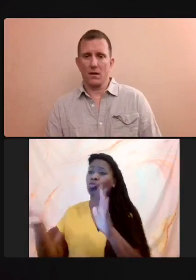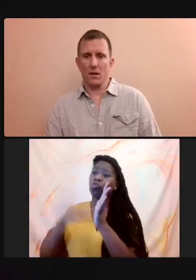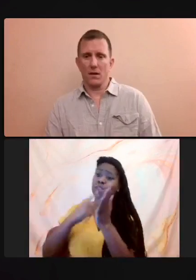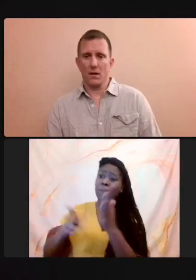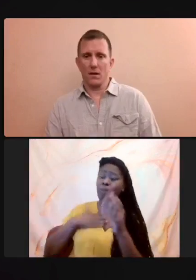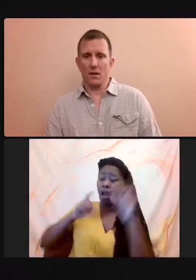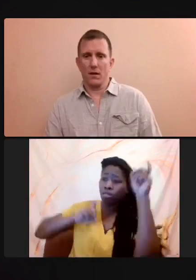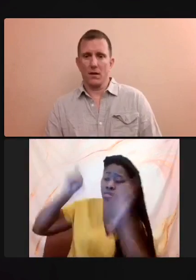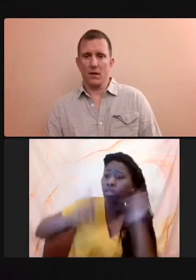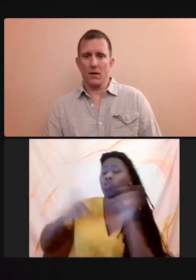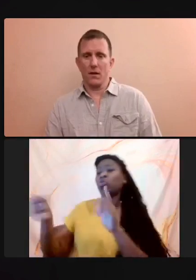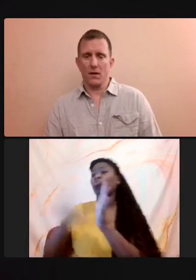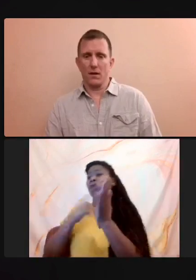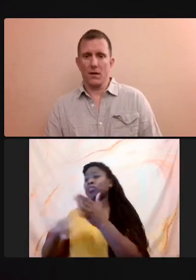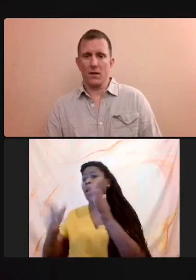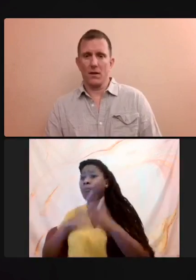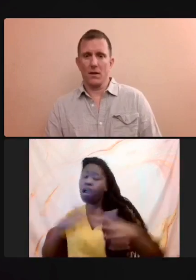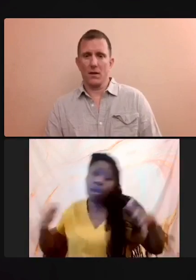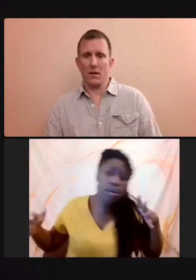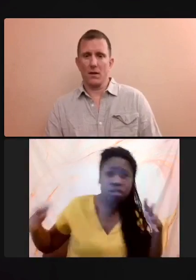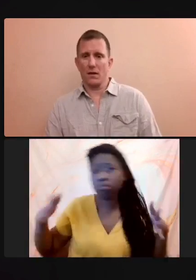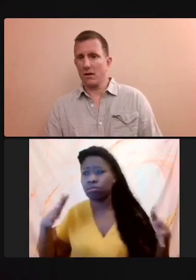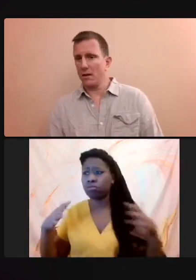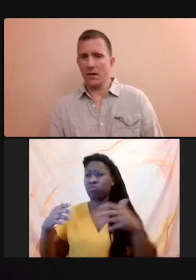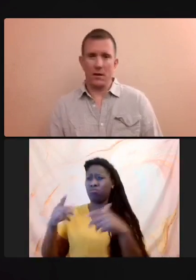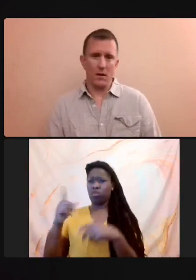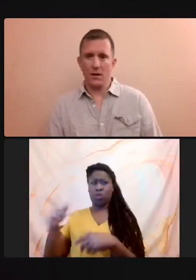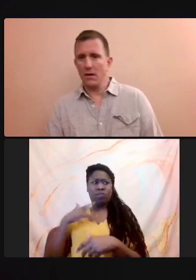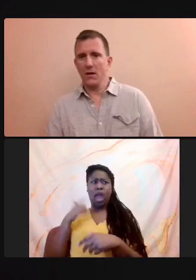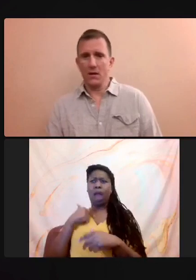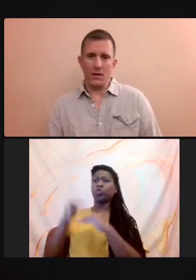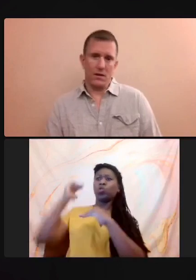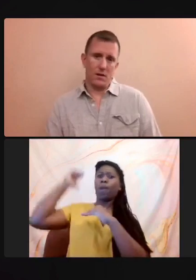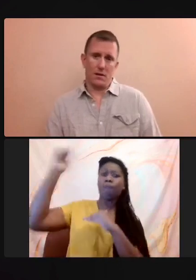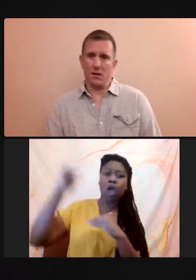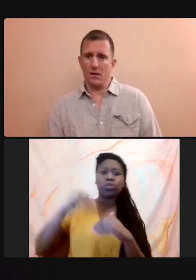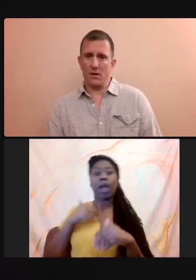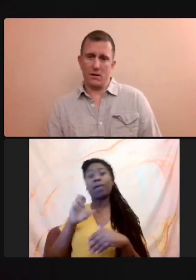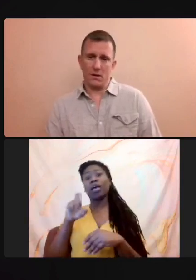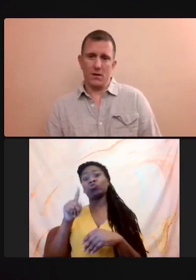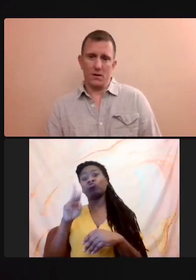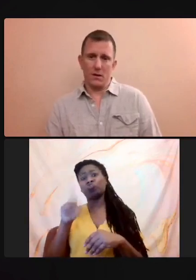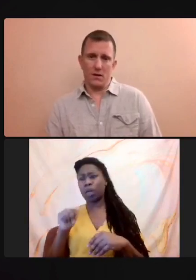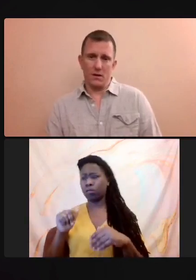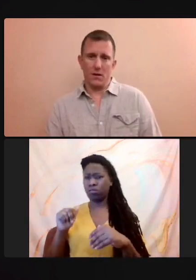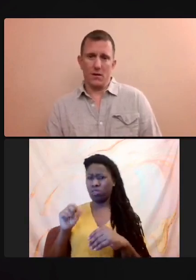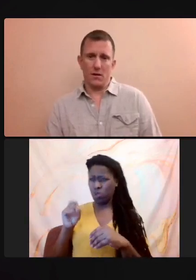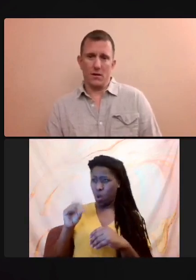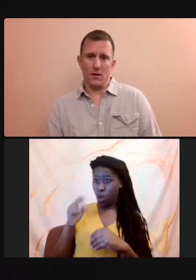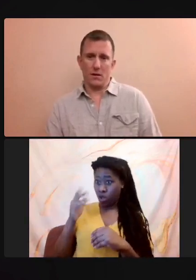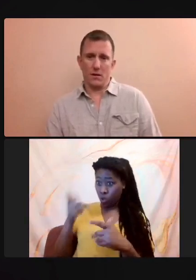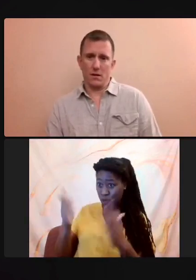But also we want to respect marginalized spaces. Right. I've heard a lot of black and indigenous people of color